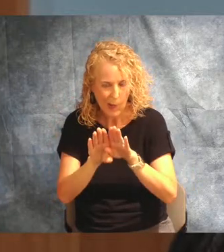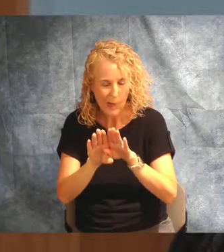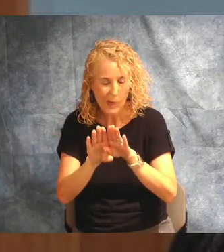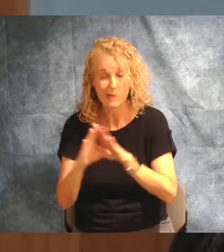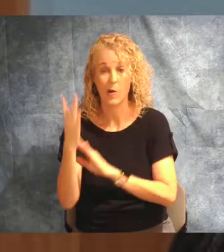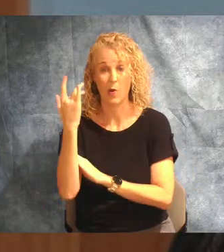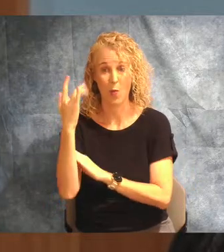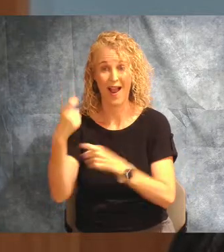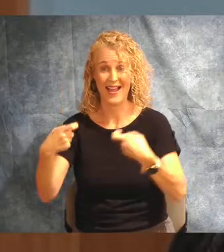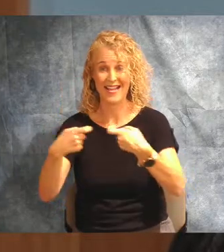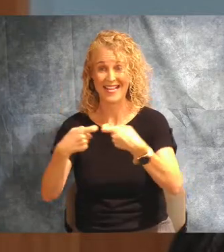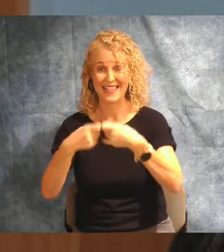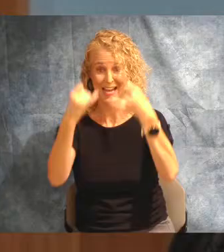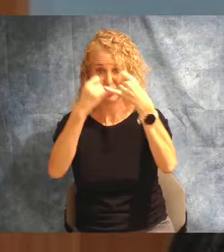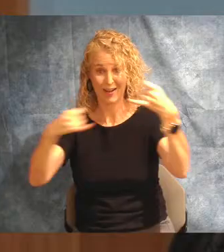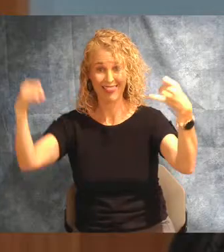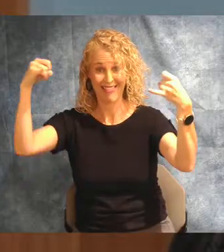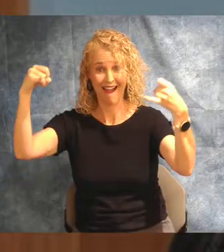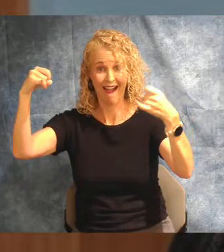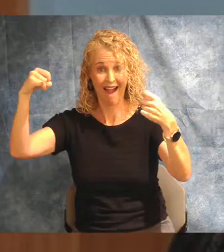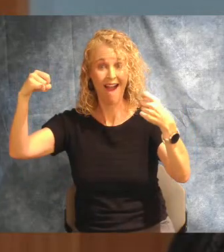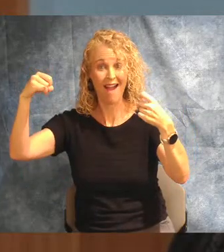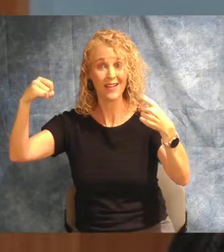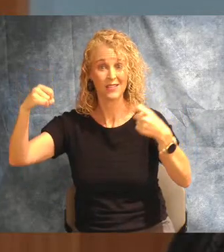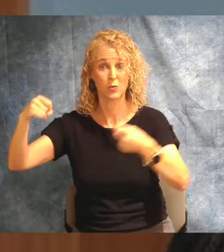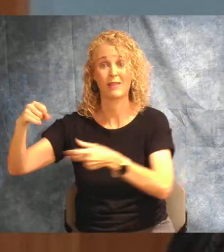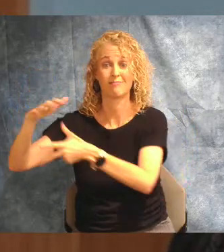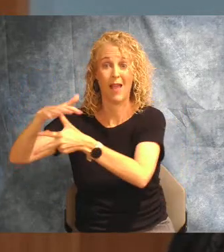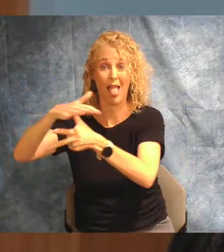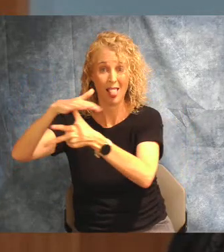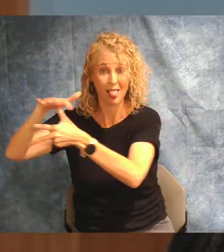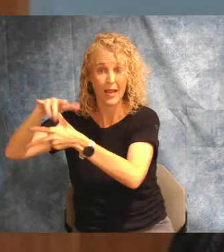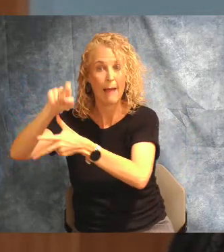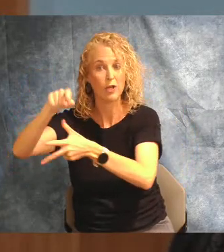they actually brought a helicopter in to lift those lines out of the railyard.